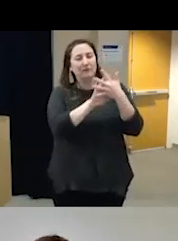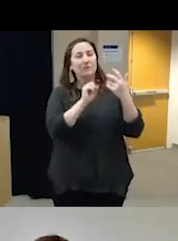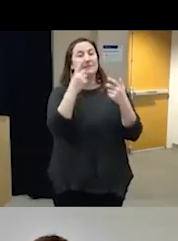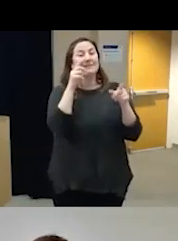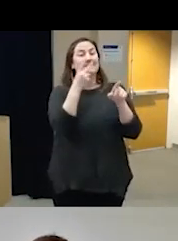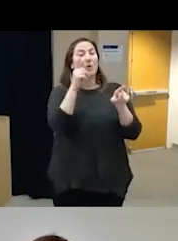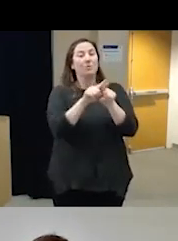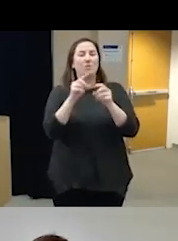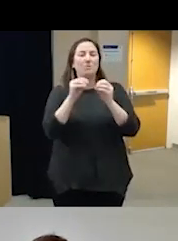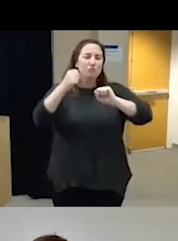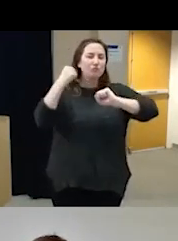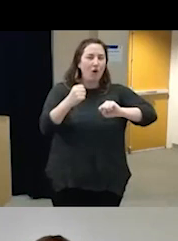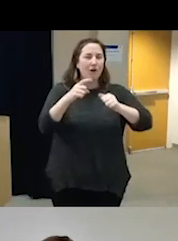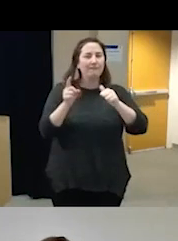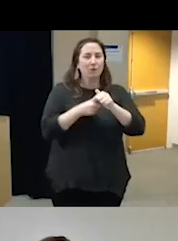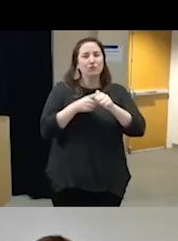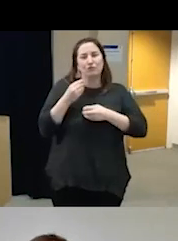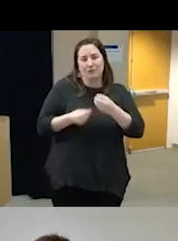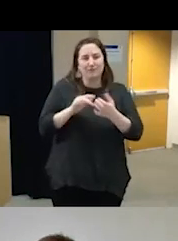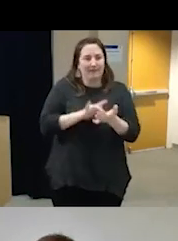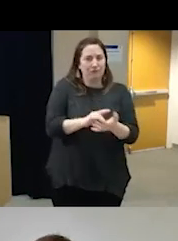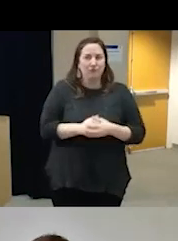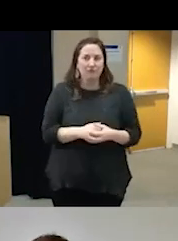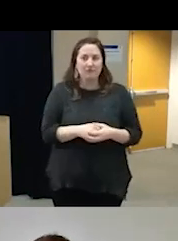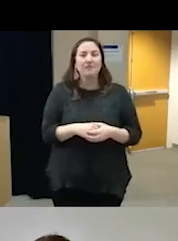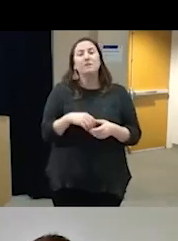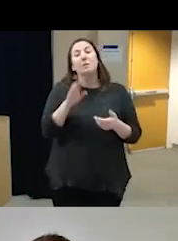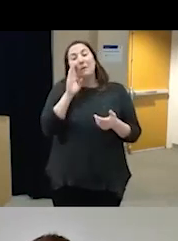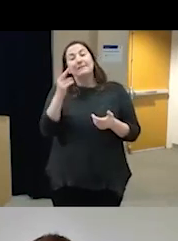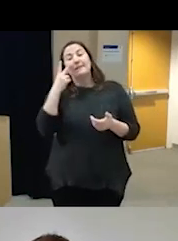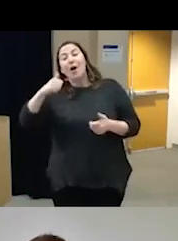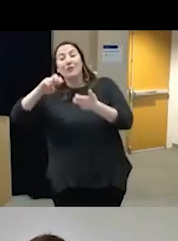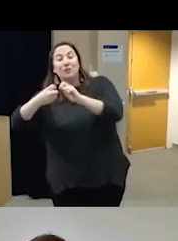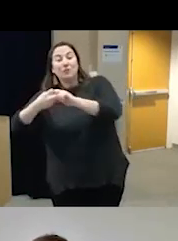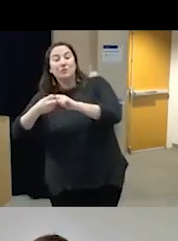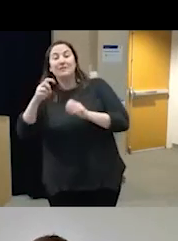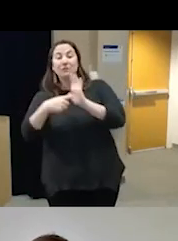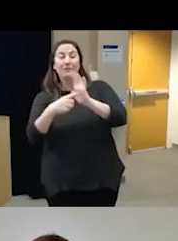first generation agents that obviously have other issues like EPs and Tatum.